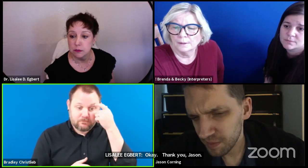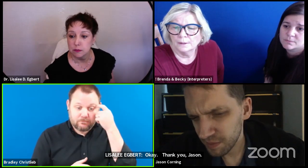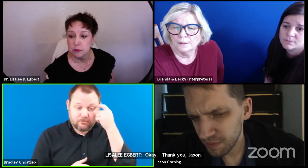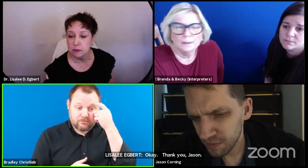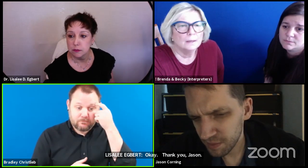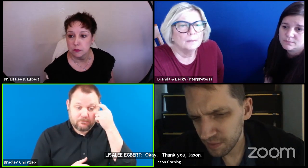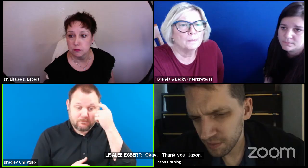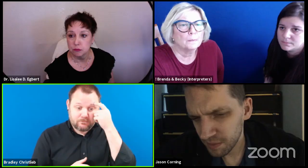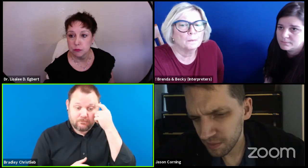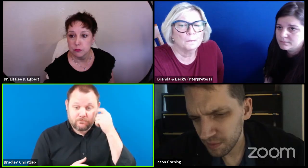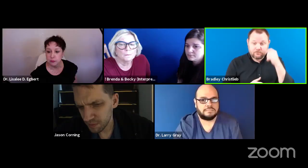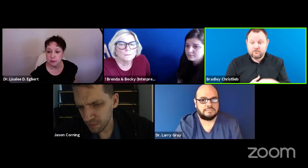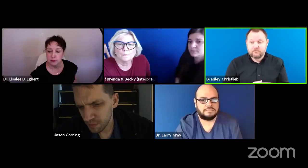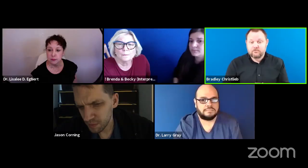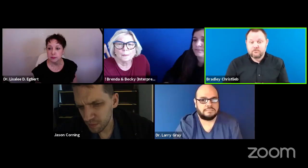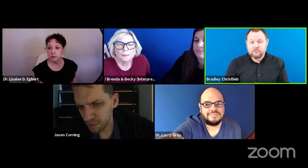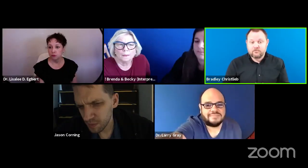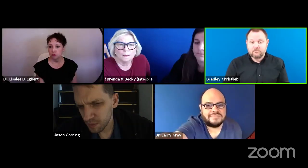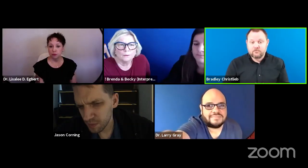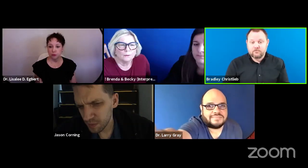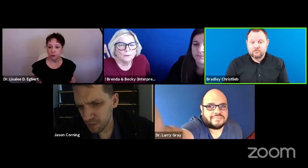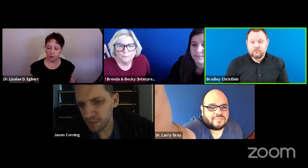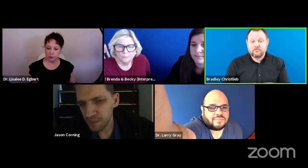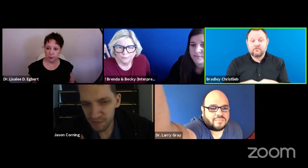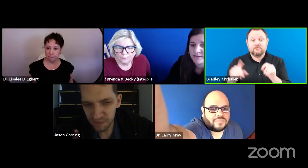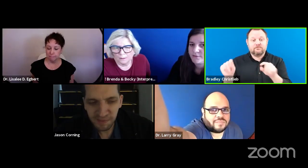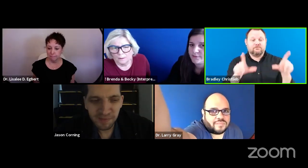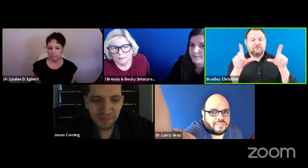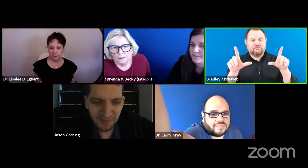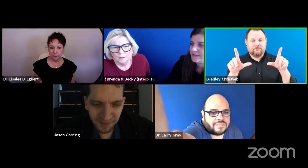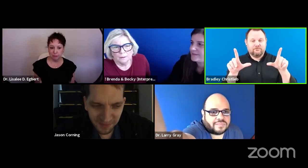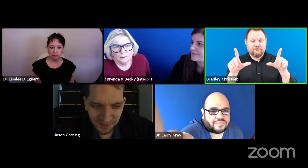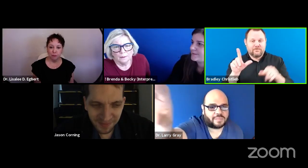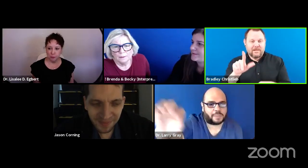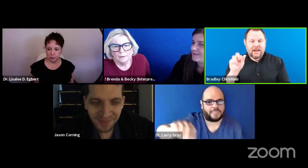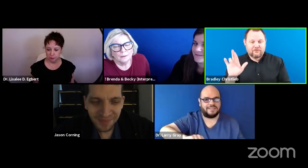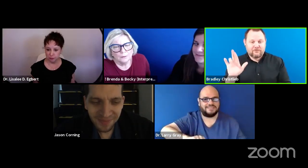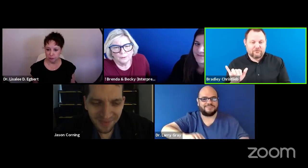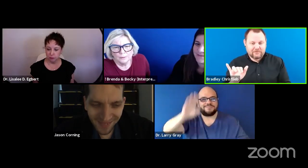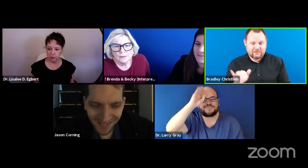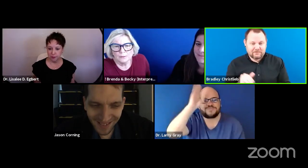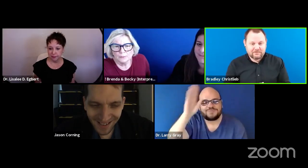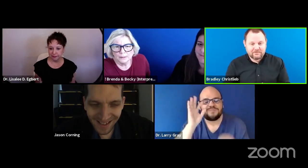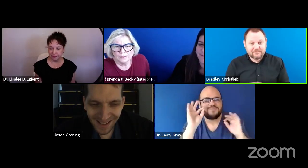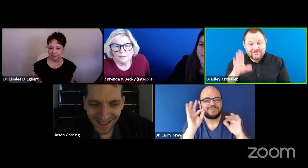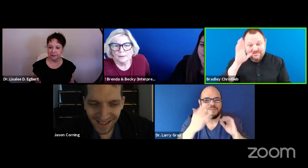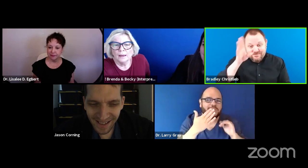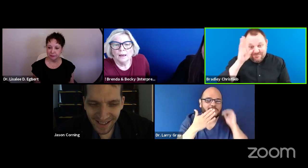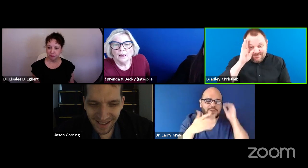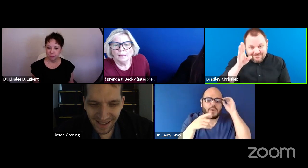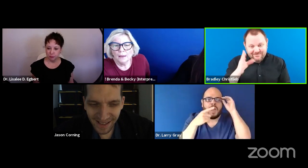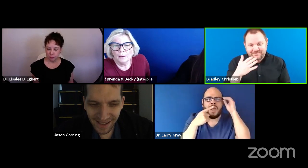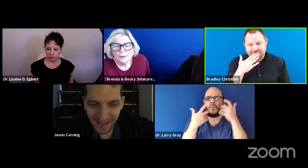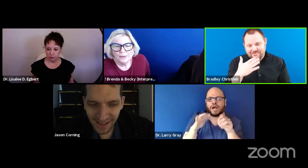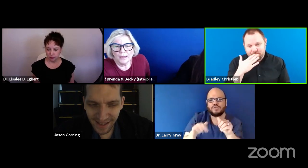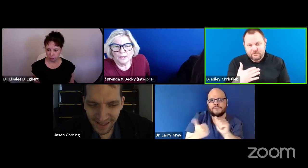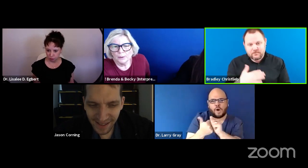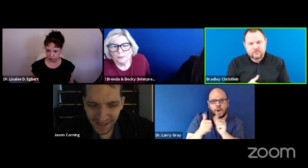Hello and thank you.